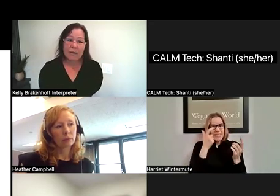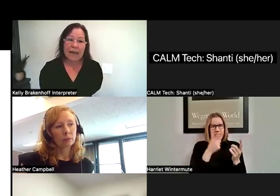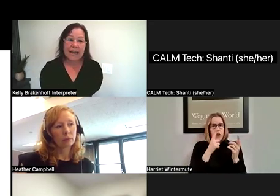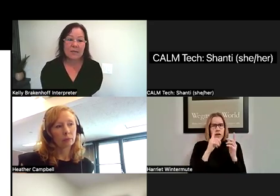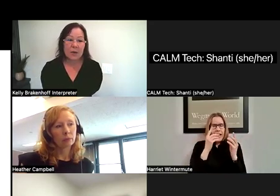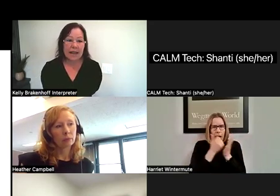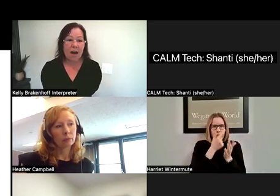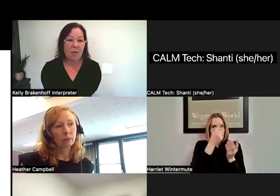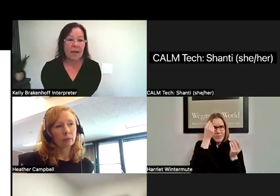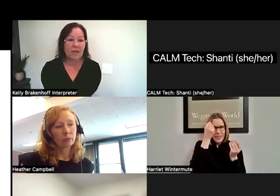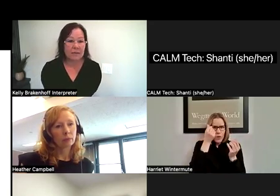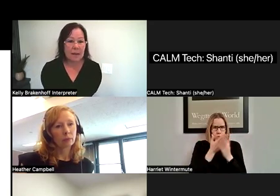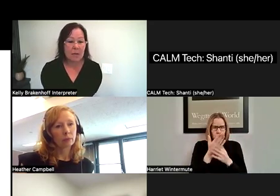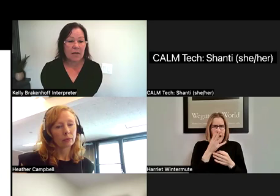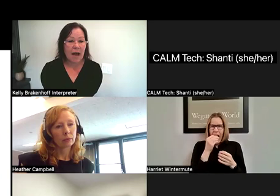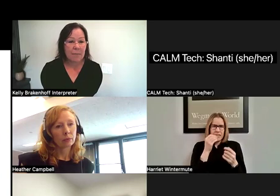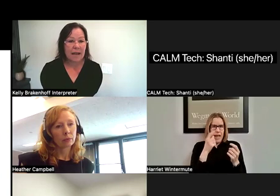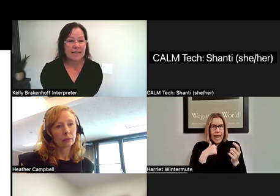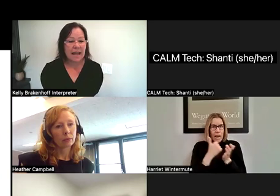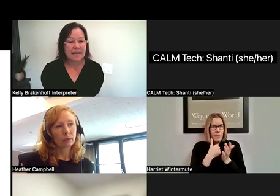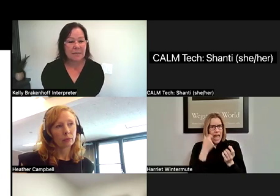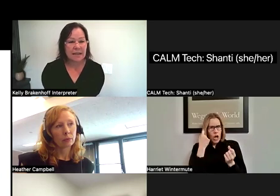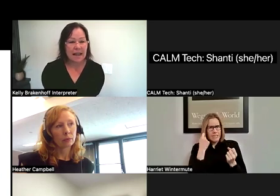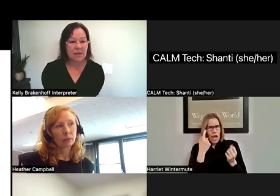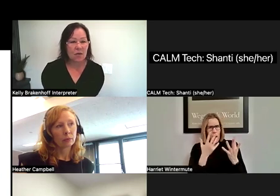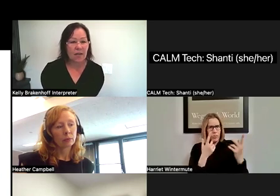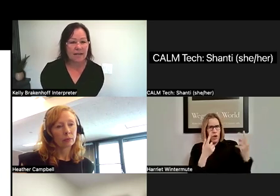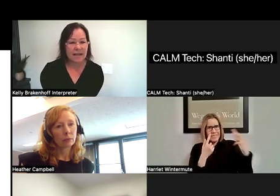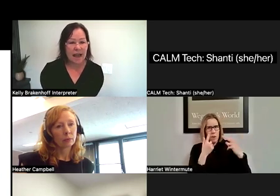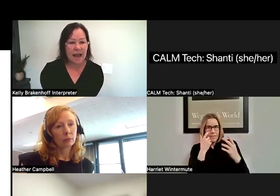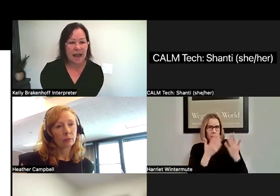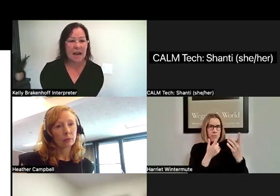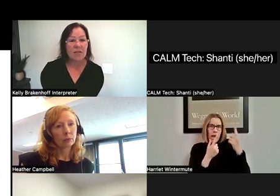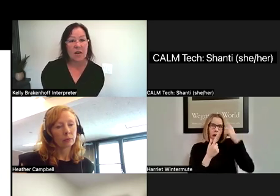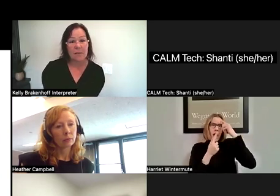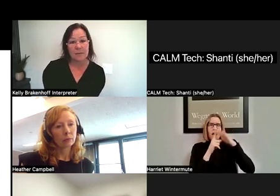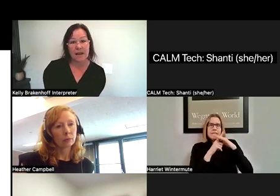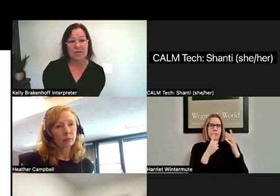meetings helps people a lot because it helps them think through the steps and it helps me